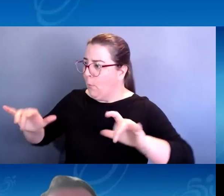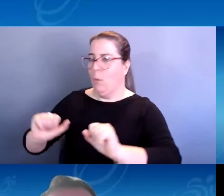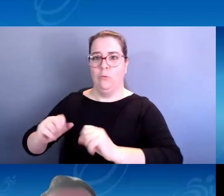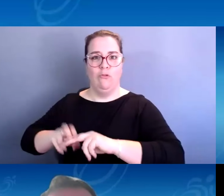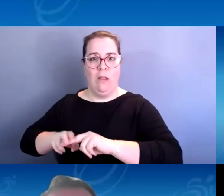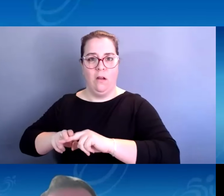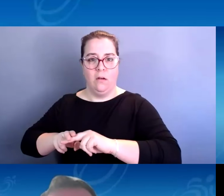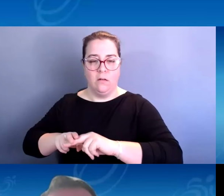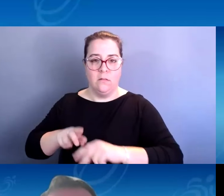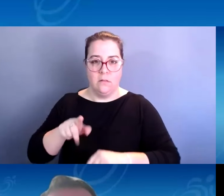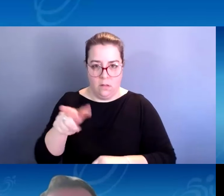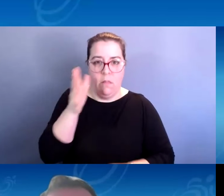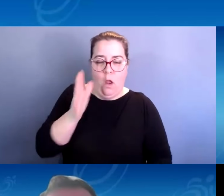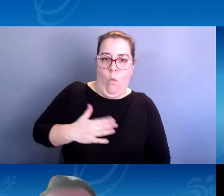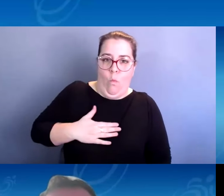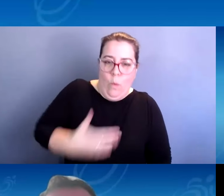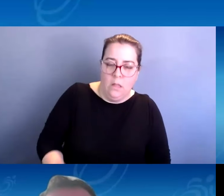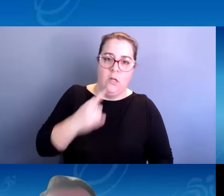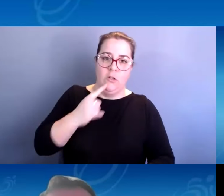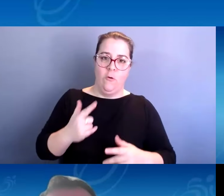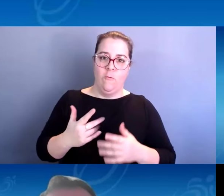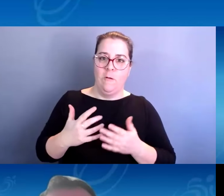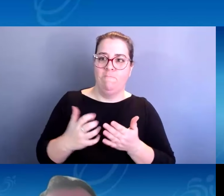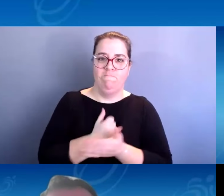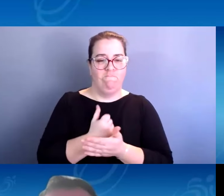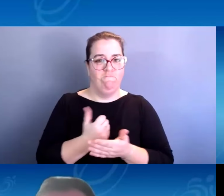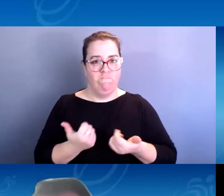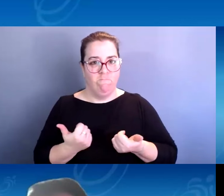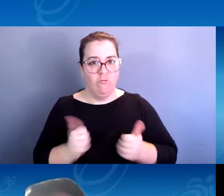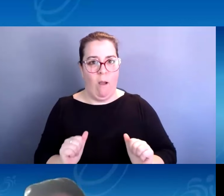The the barriers that are perceived within the,